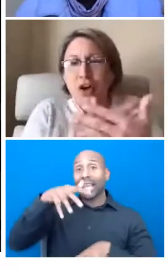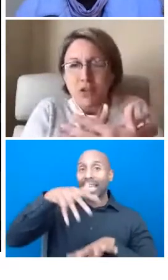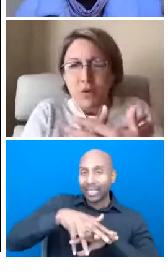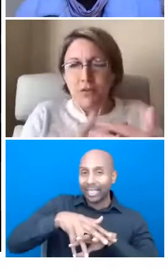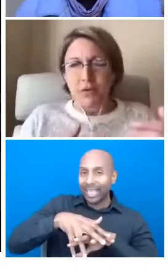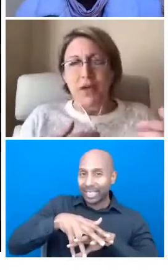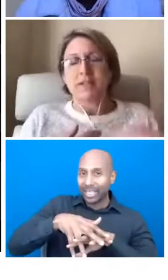are all interwoven.